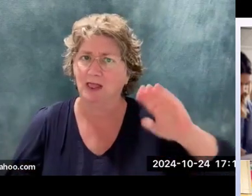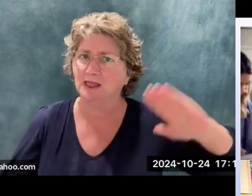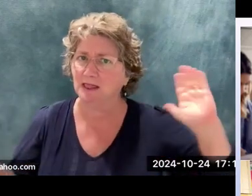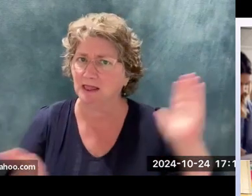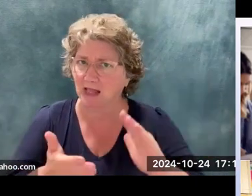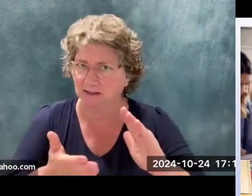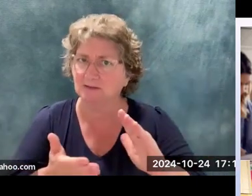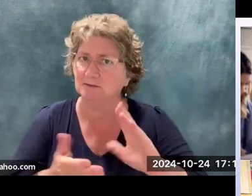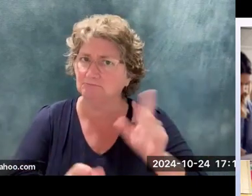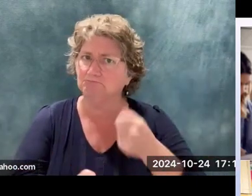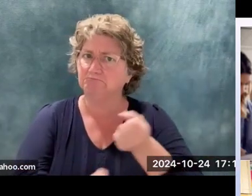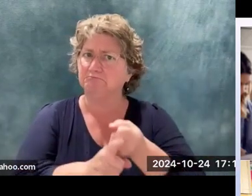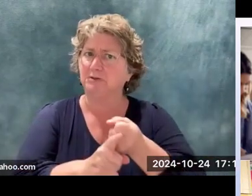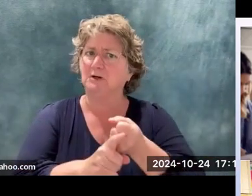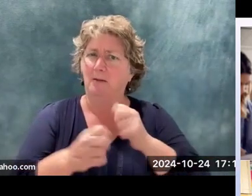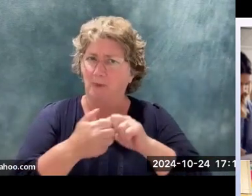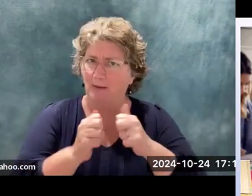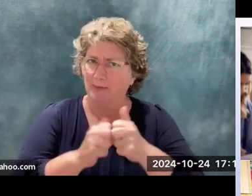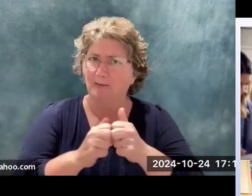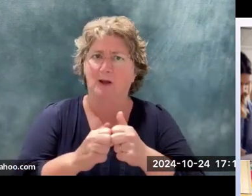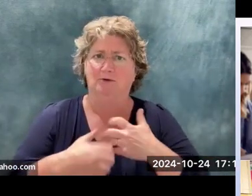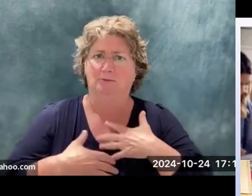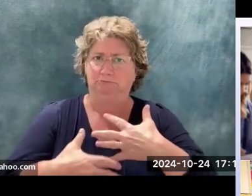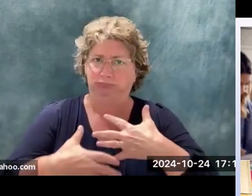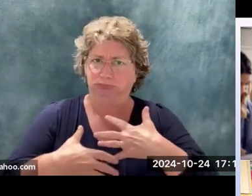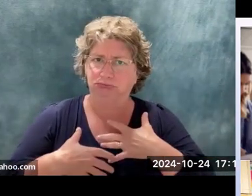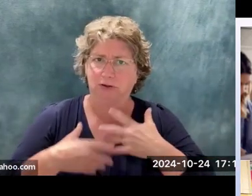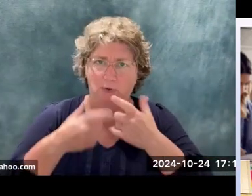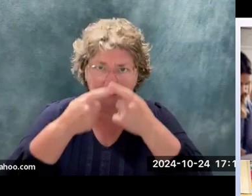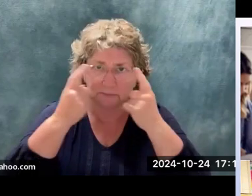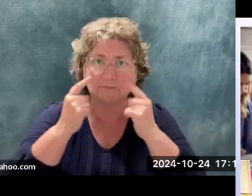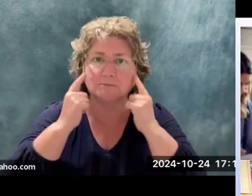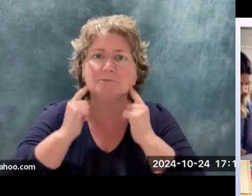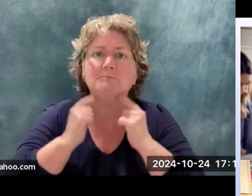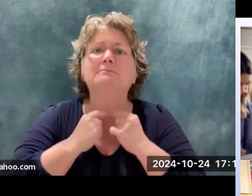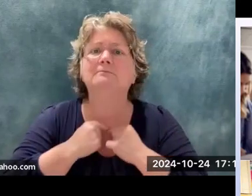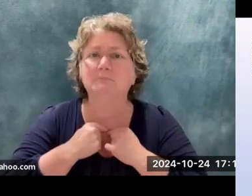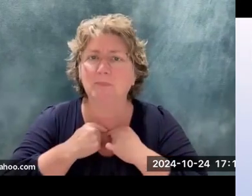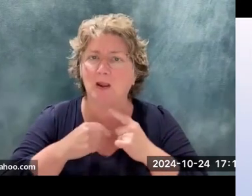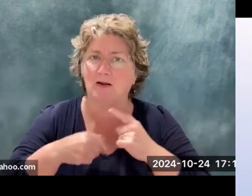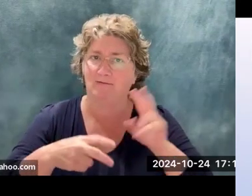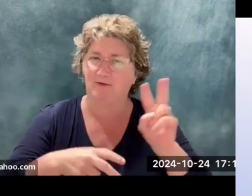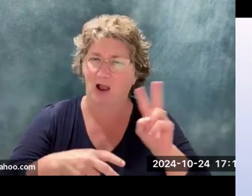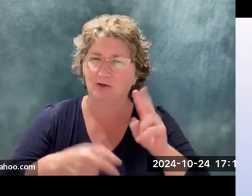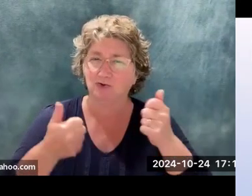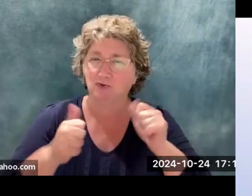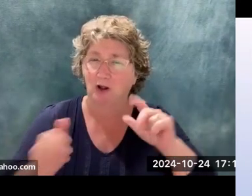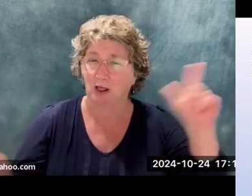So this word mitigation, how do we reduce risk is a theme for this evening's presentation.